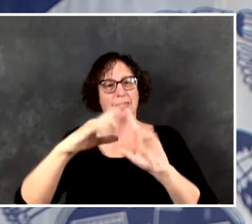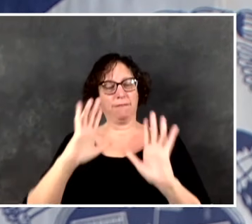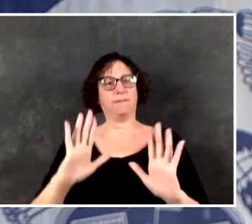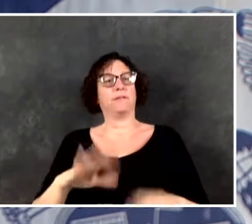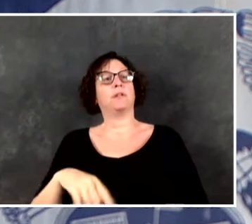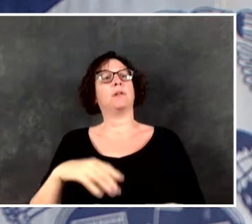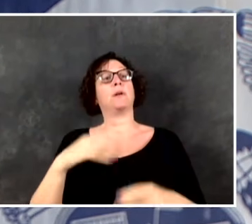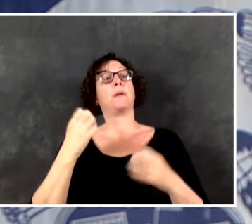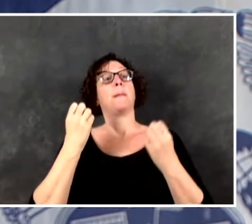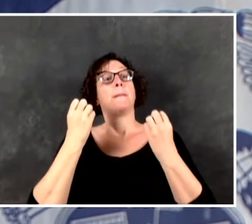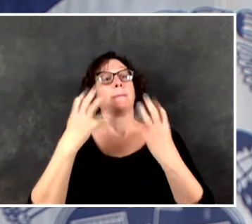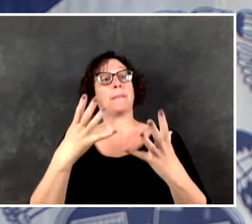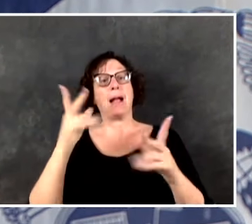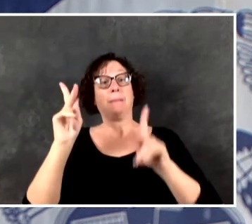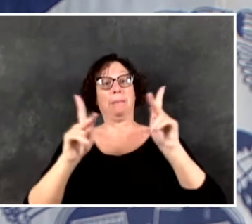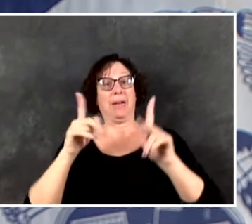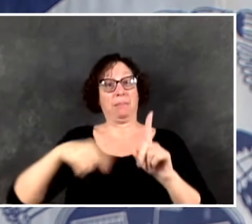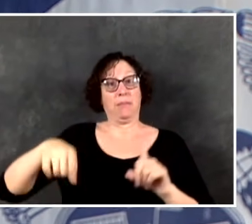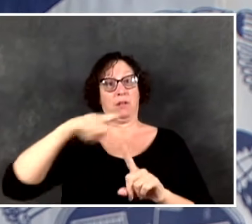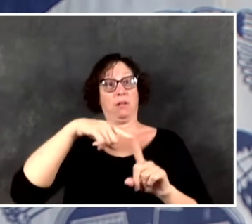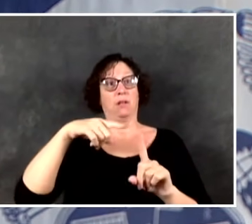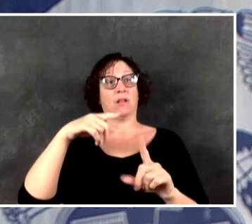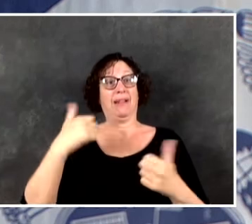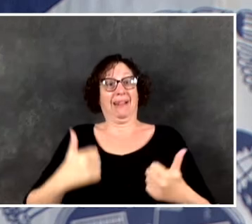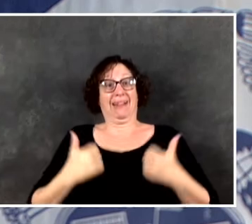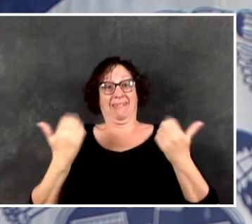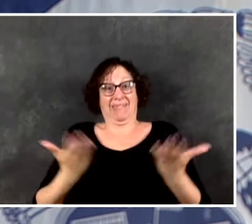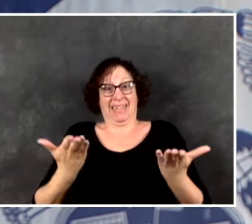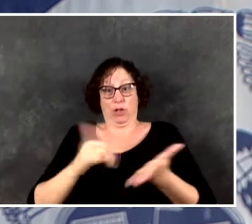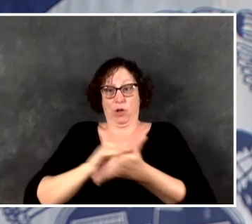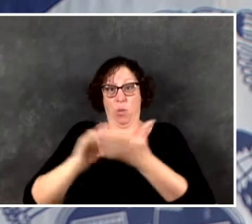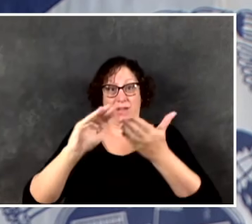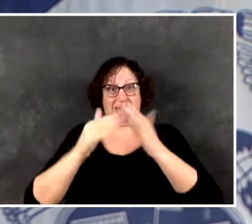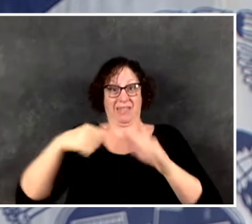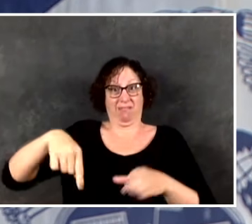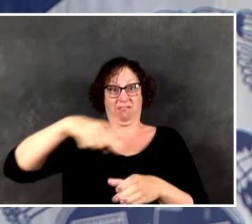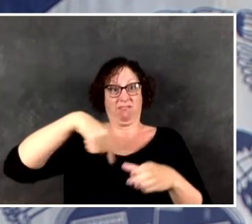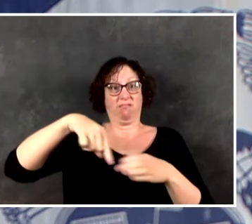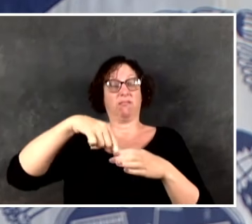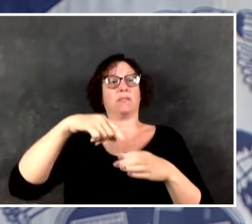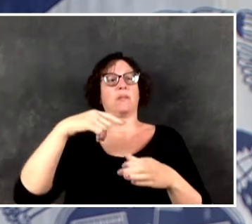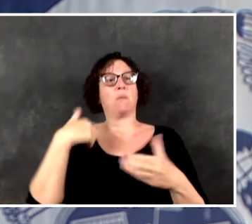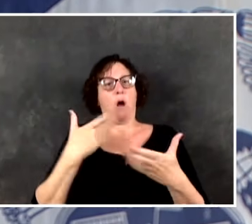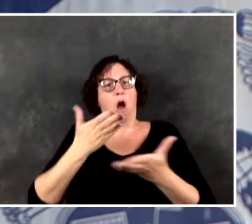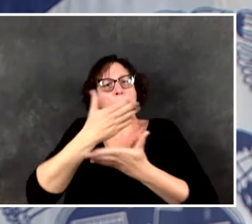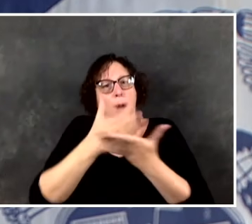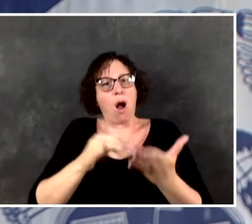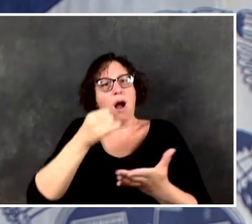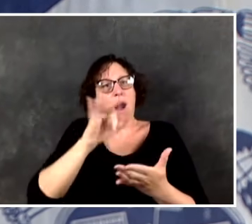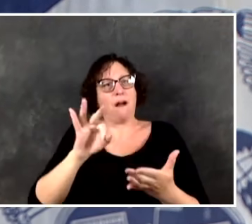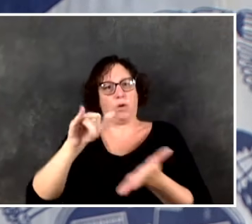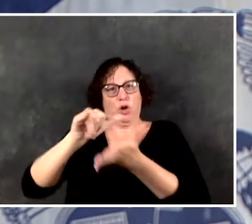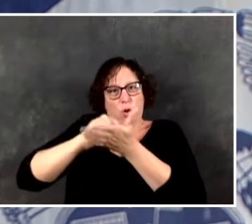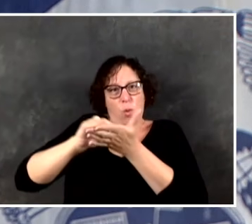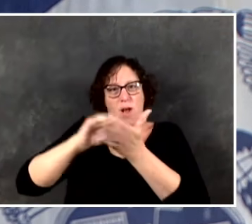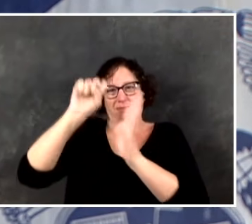CITY NOT ONLY IS THIS A HUGE RPECETNAG EOFT HE PEOPLE, BUT THE STATEAN D SO MANY PEOPLE NEED HELP BUT IF NEW YORK